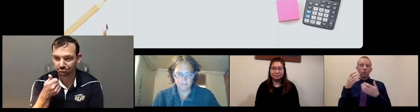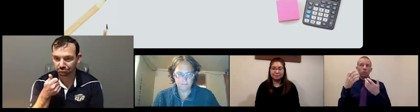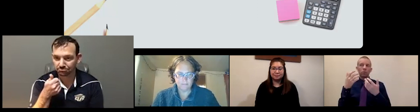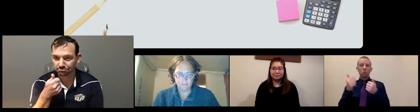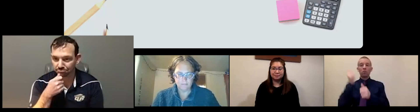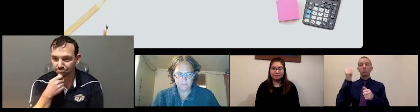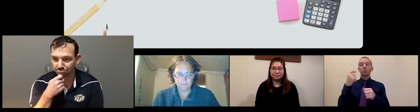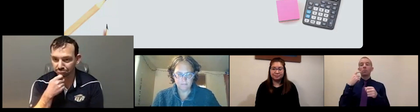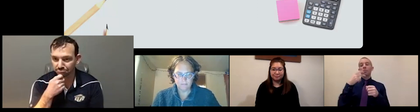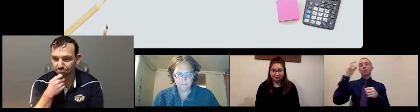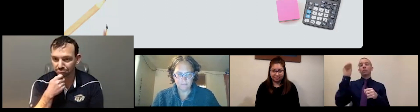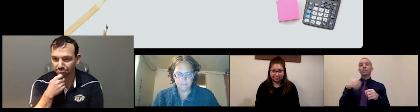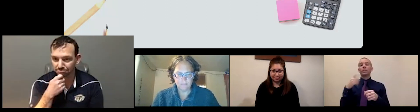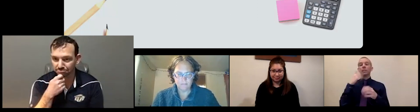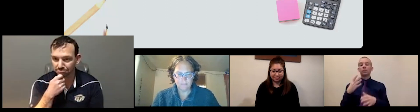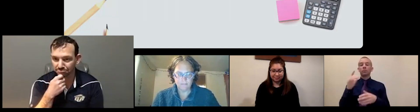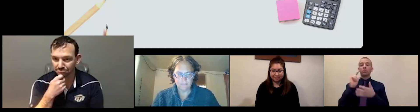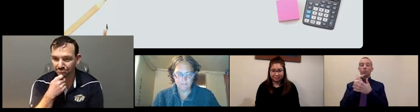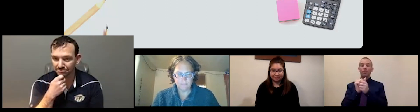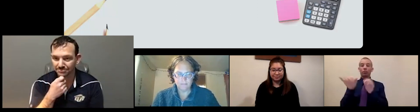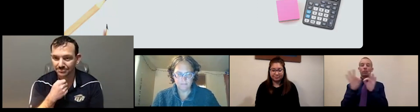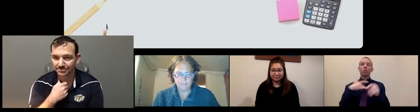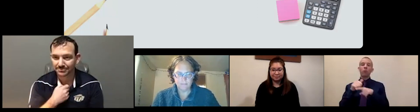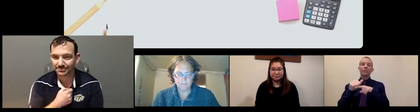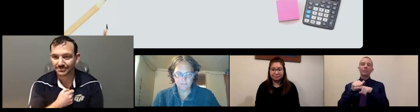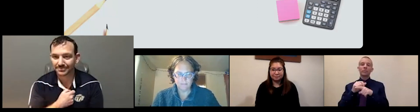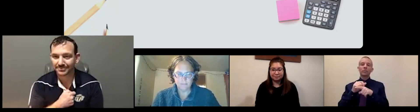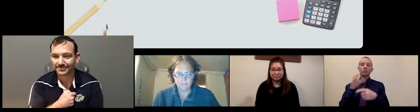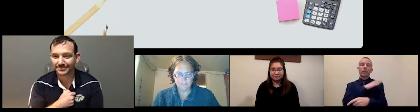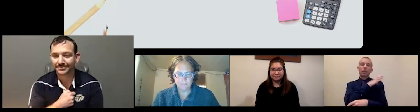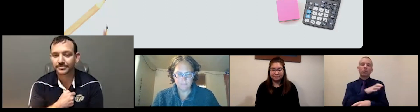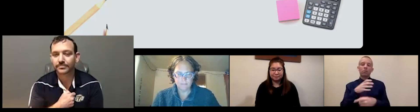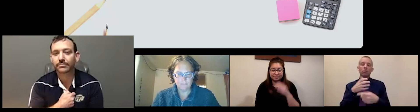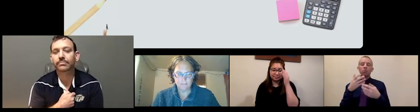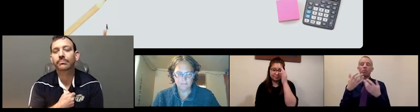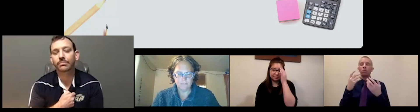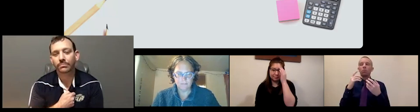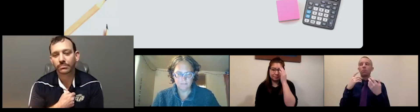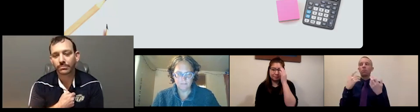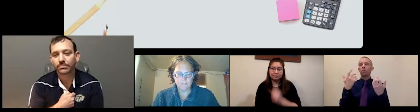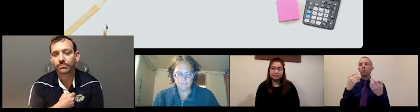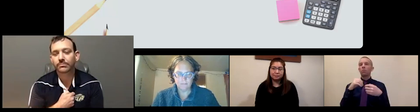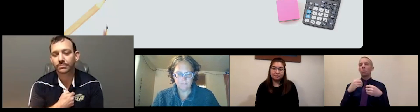A high percent of dentists who graduate with that degree tend to practice in clinics.